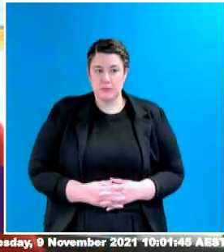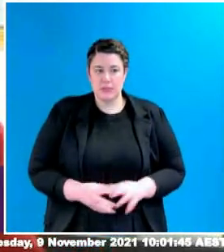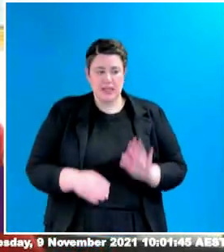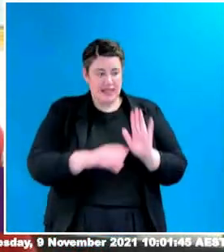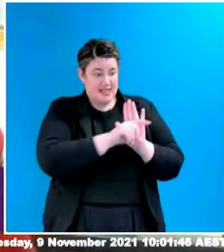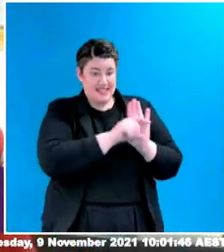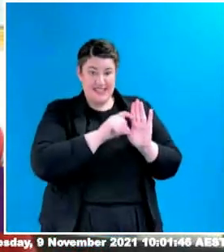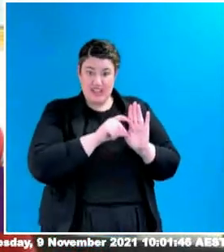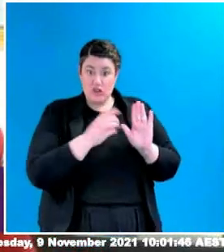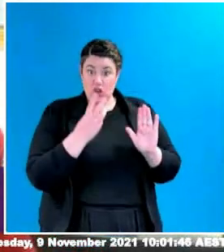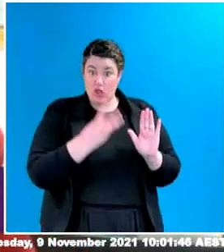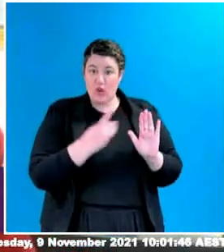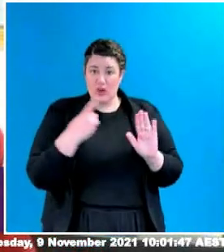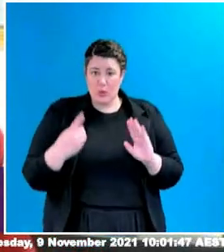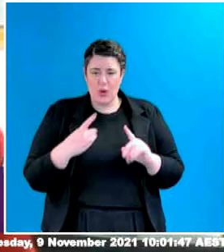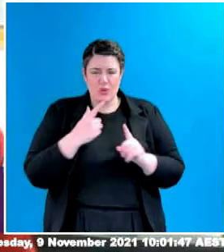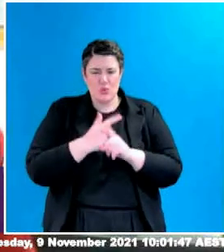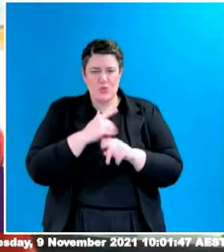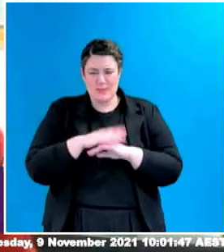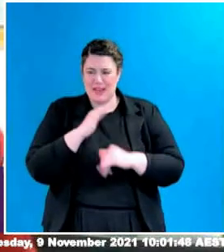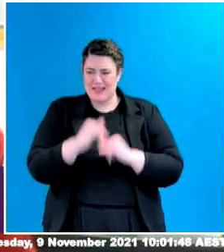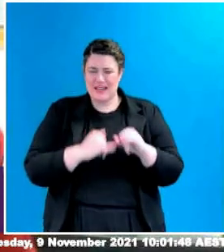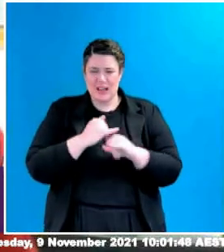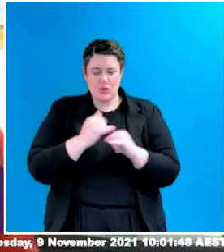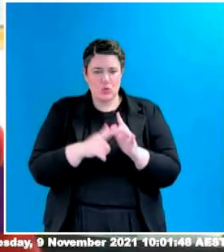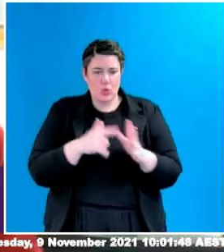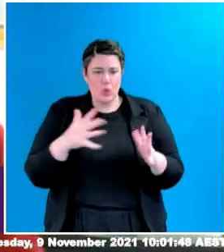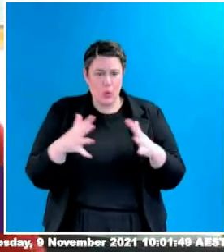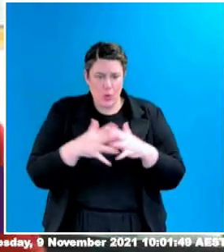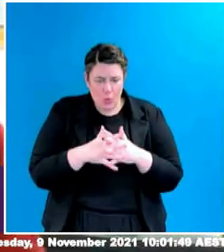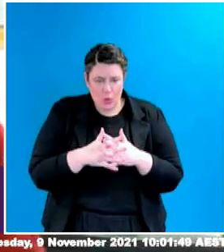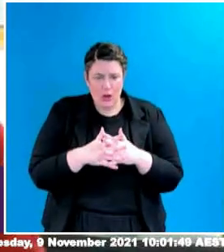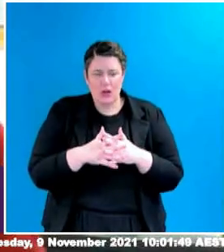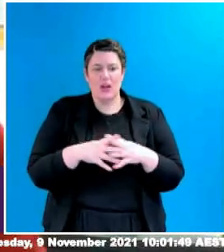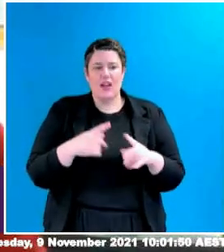international law and the judgments of foreign and international courts and